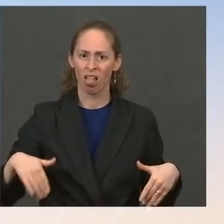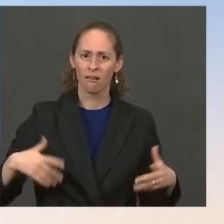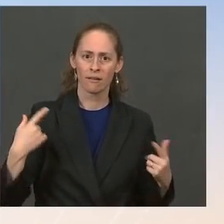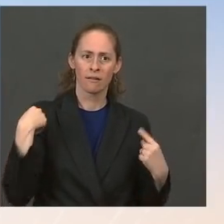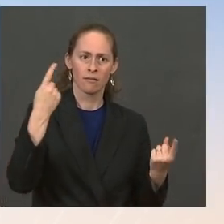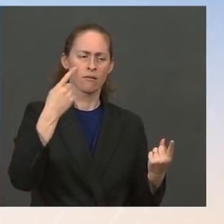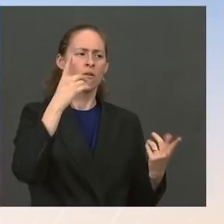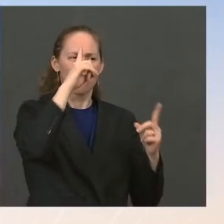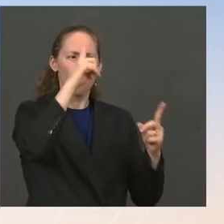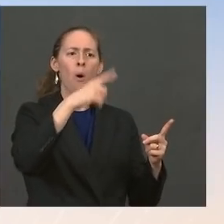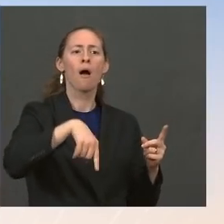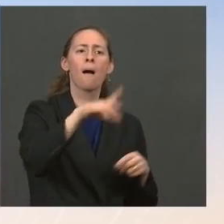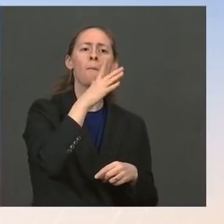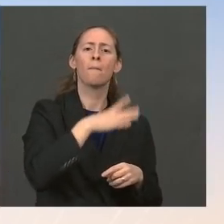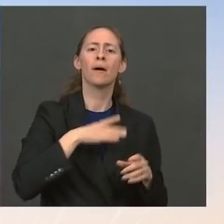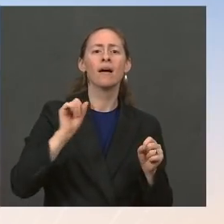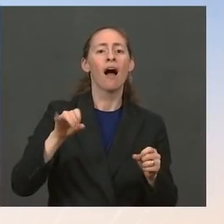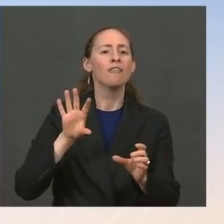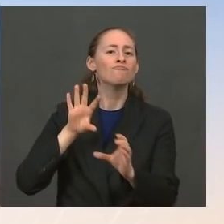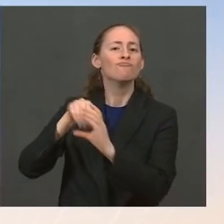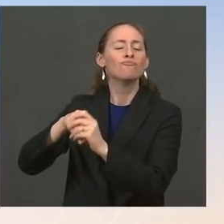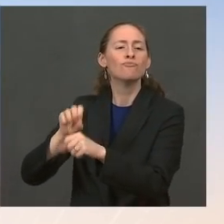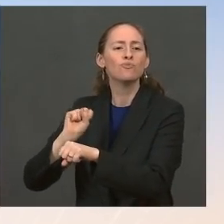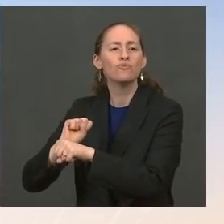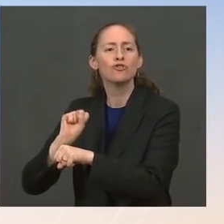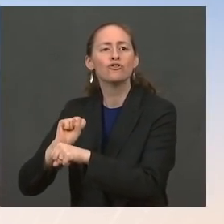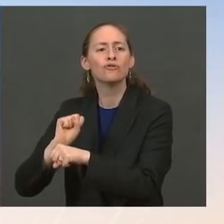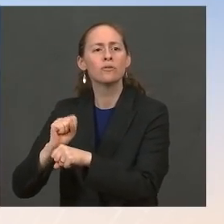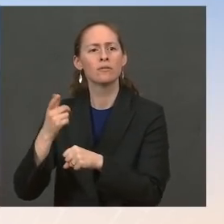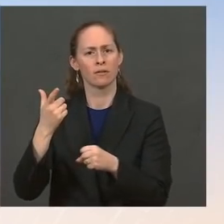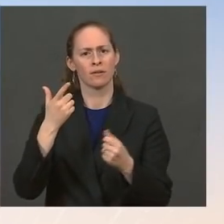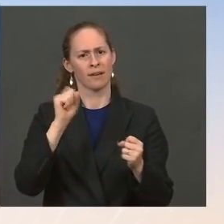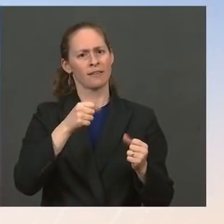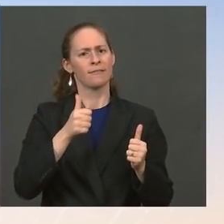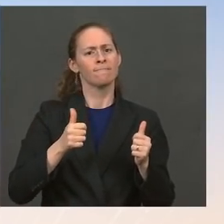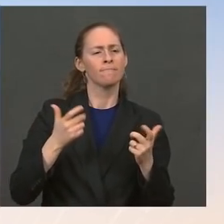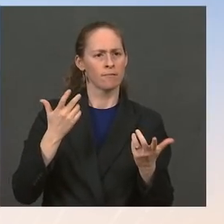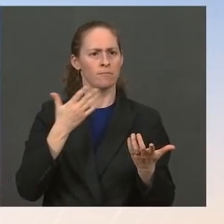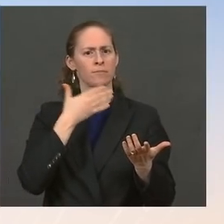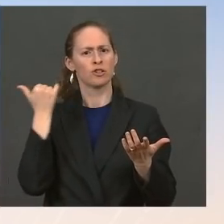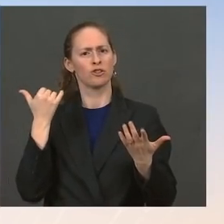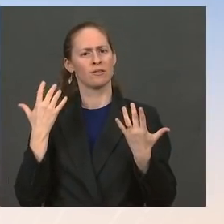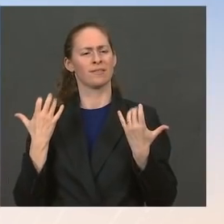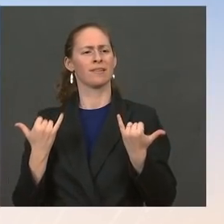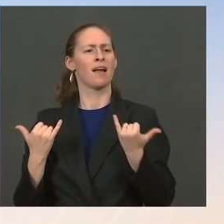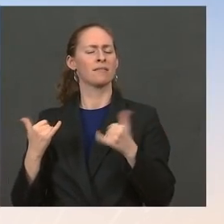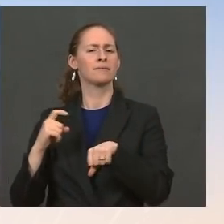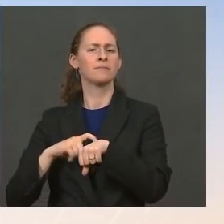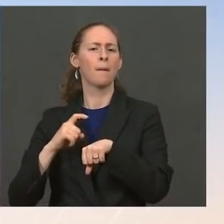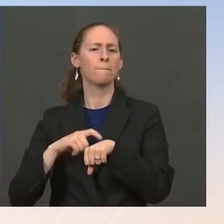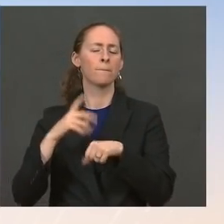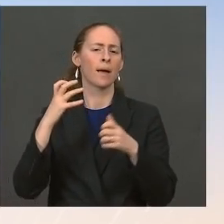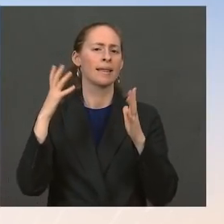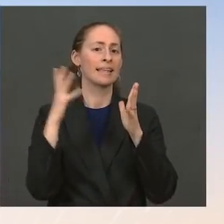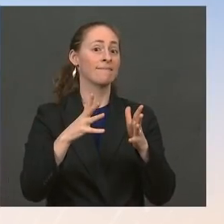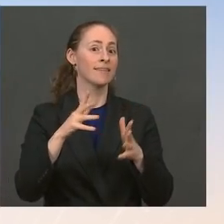It will ensure that more women have seats at the table. And it's something he would like to see in the package. He also knows and recognizes that you need the majority